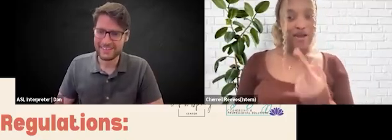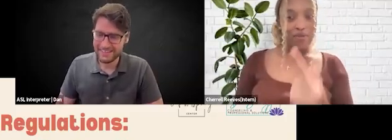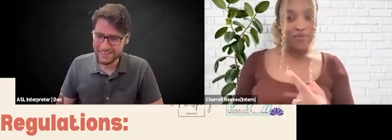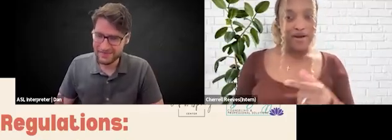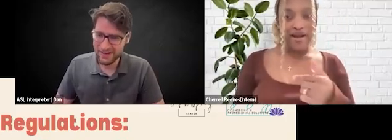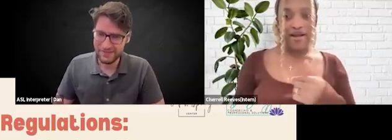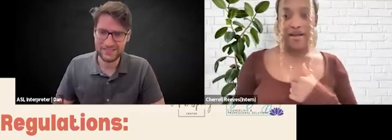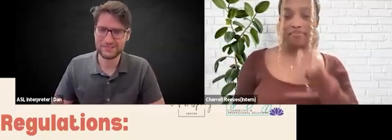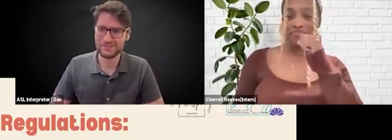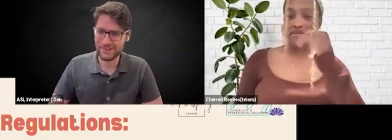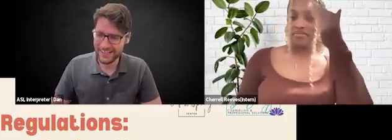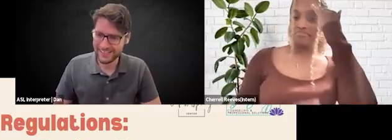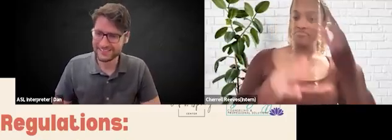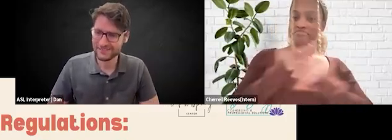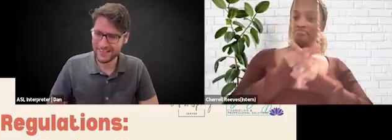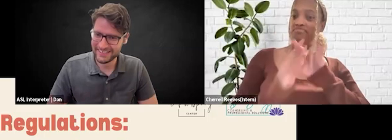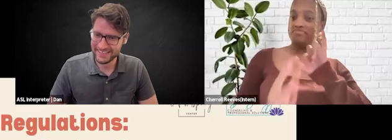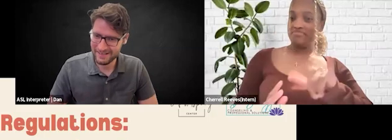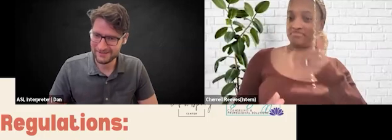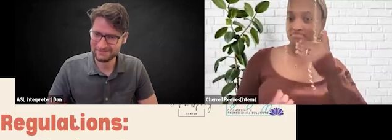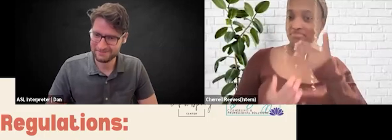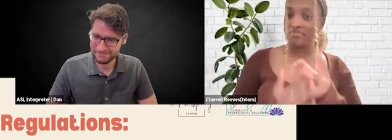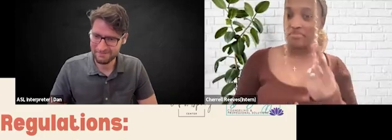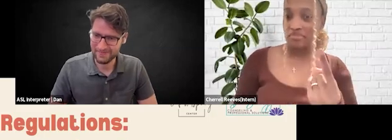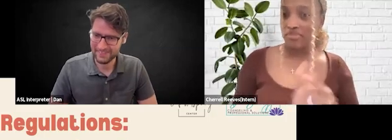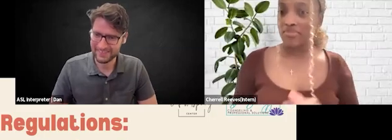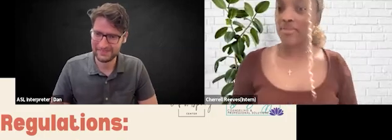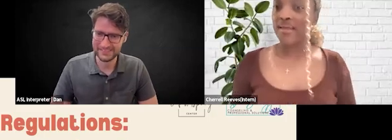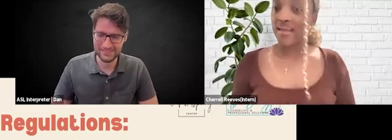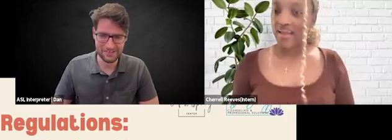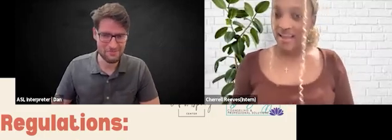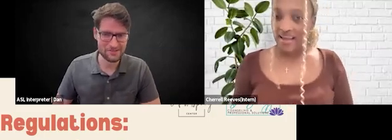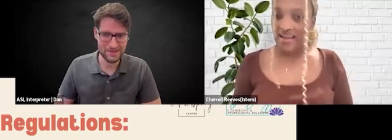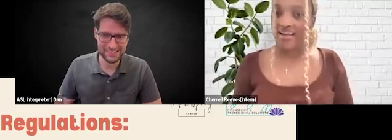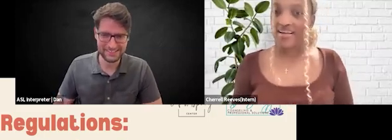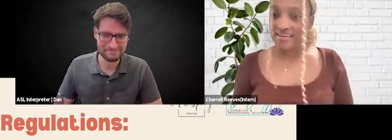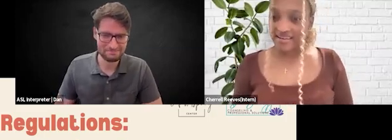I didn't think of that one. That's a great-- that's a great example. That one's never come to mind.